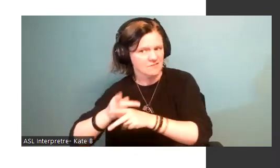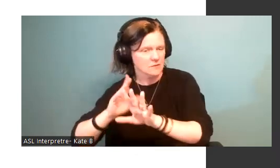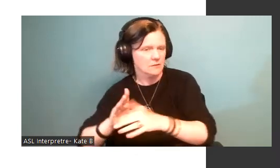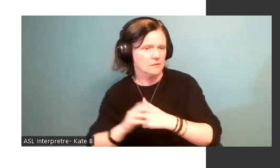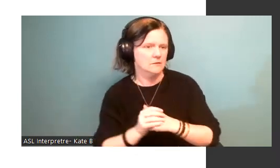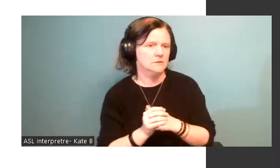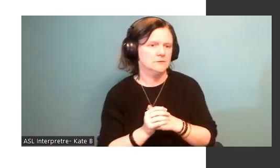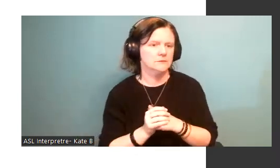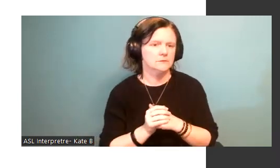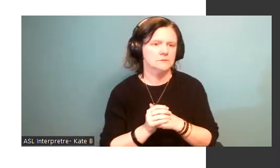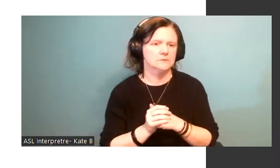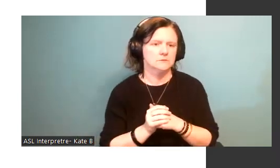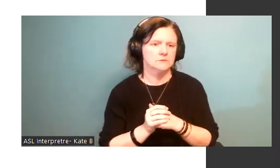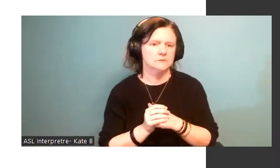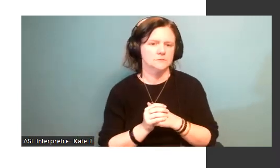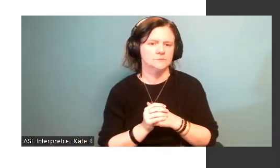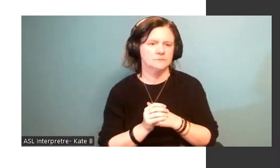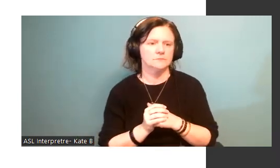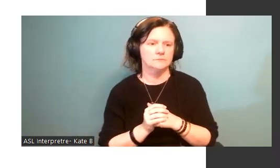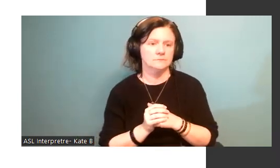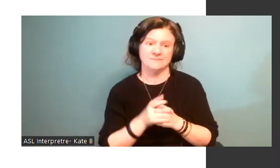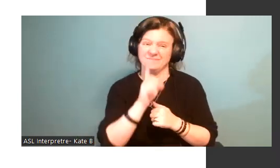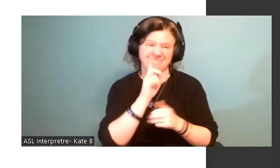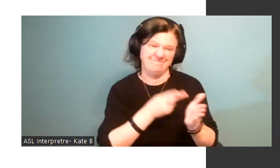readers, to use a jaws term, it puts it into